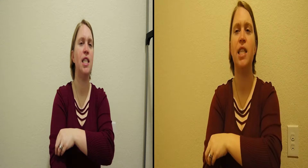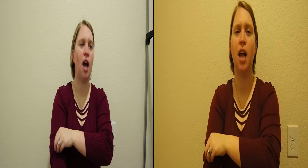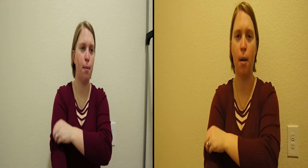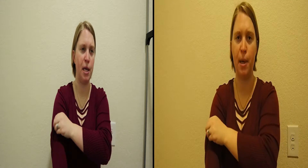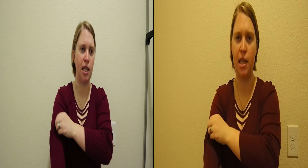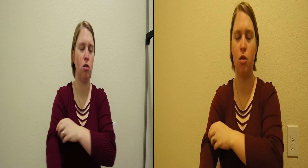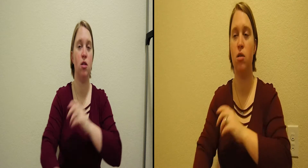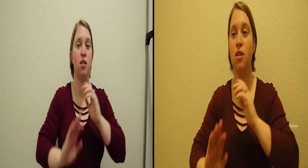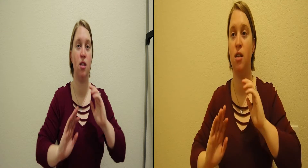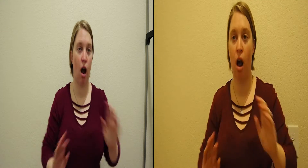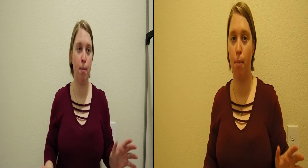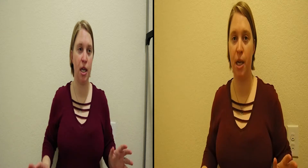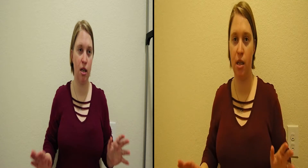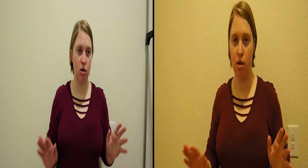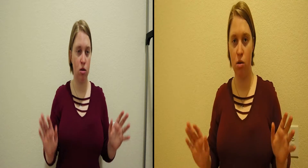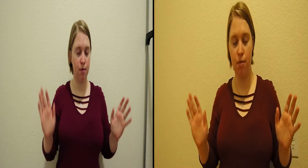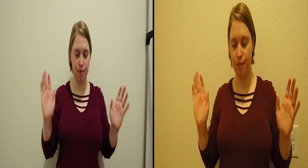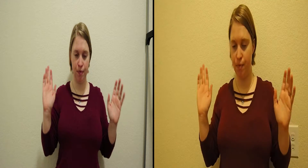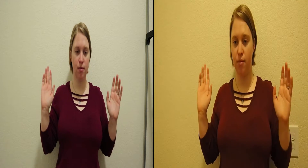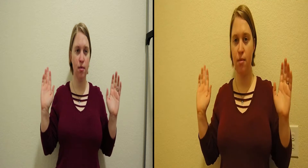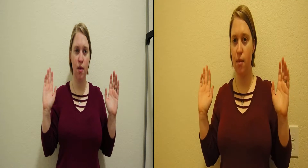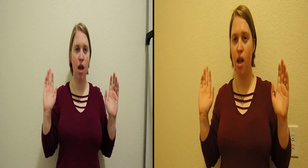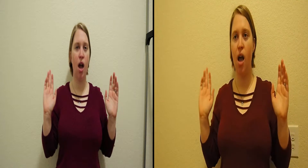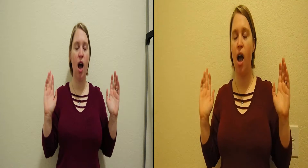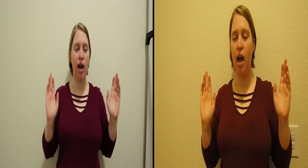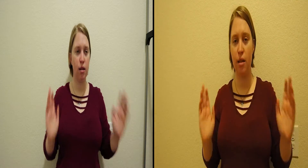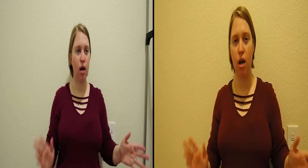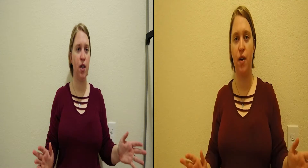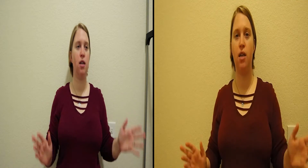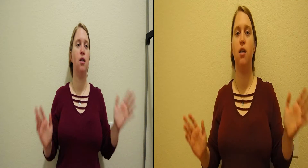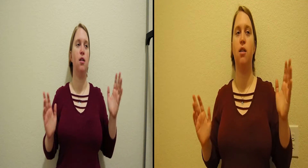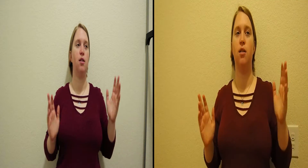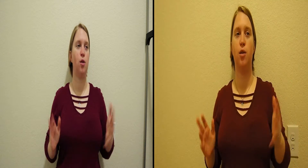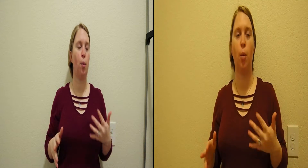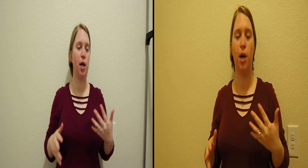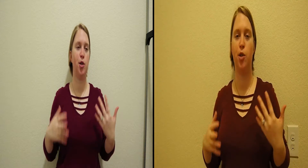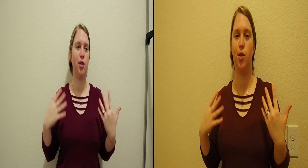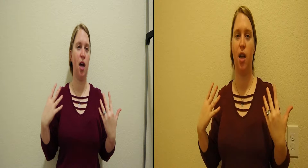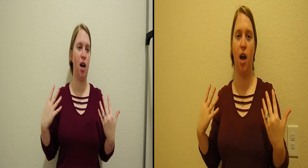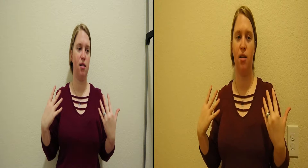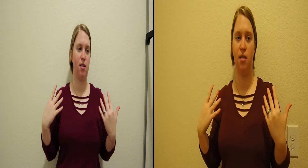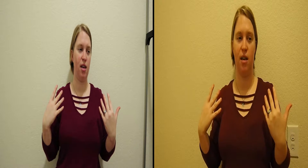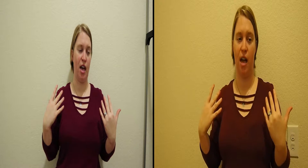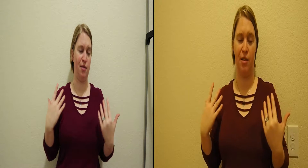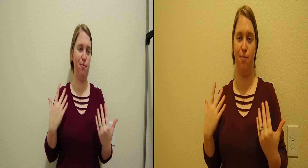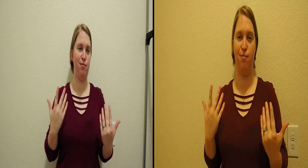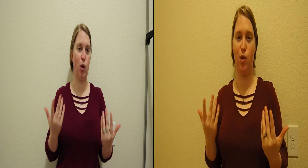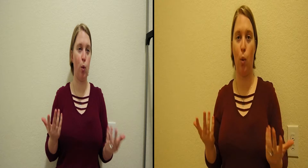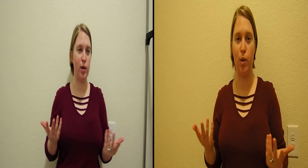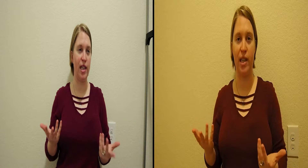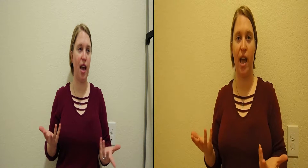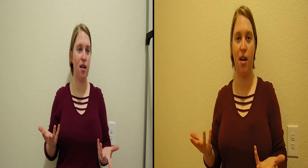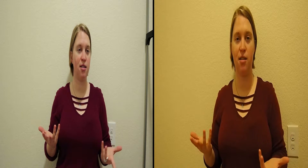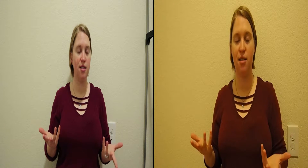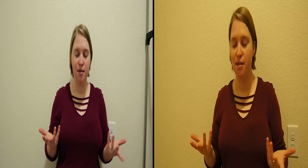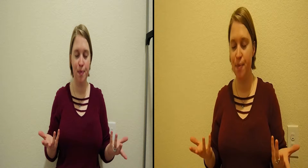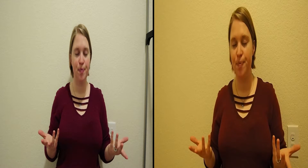It's not a big deal, not a big deal, I love it so much that I don't really care